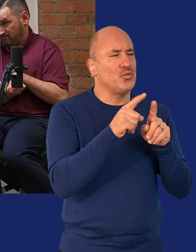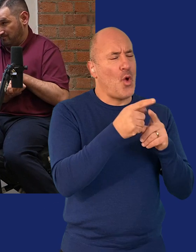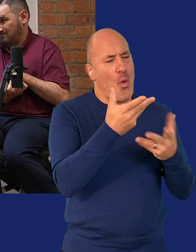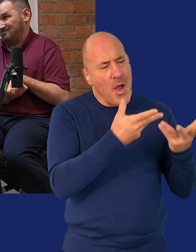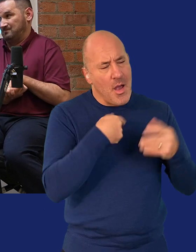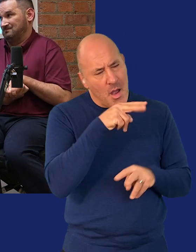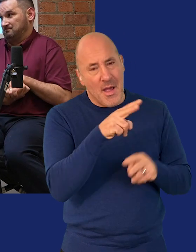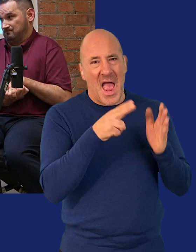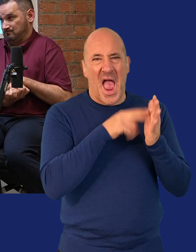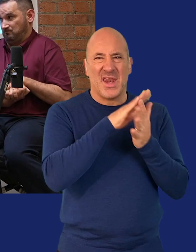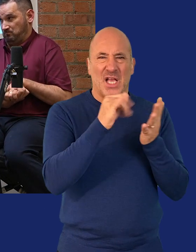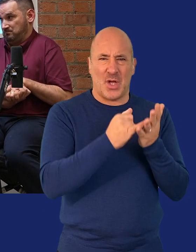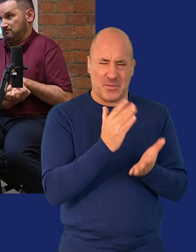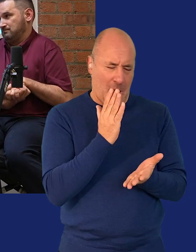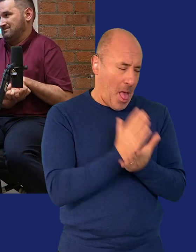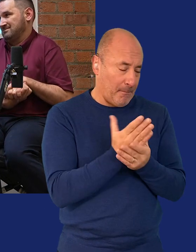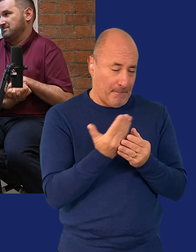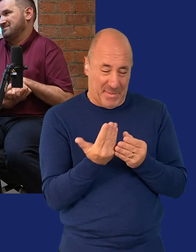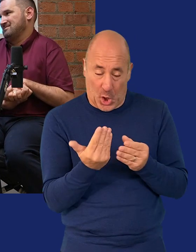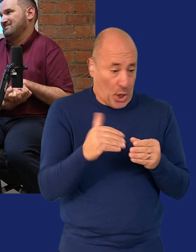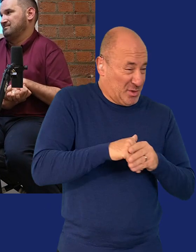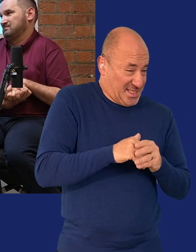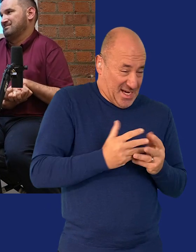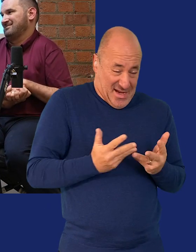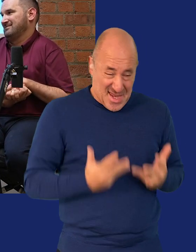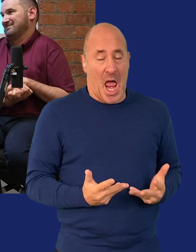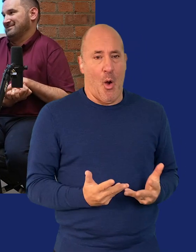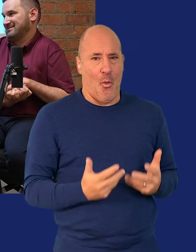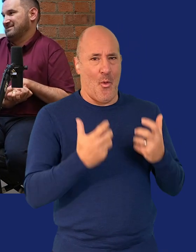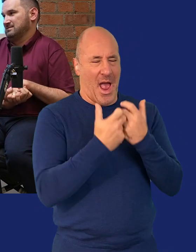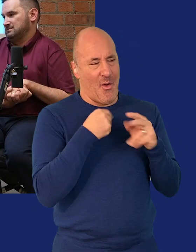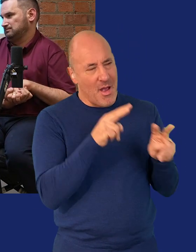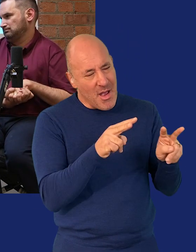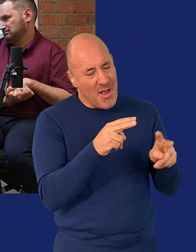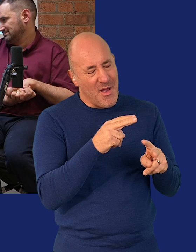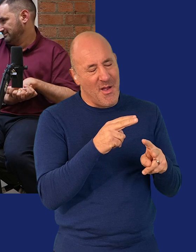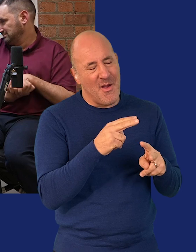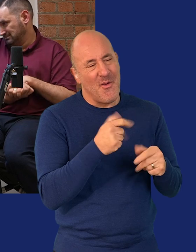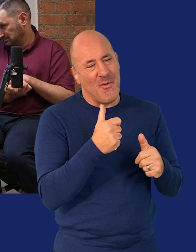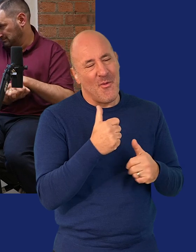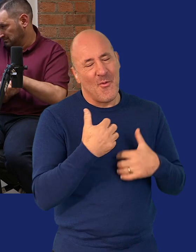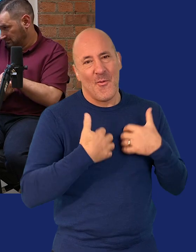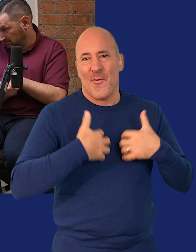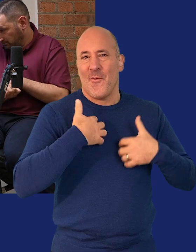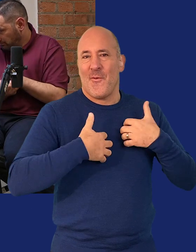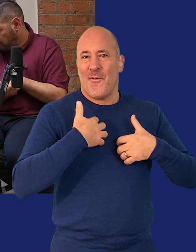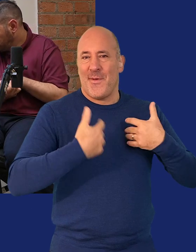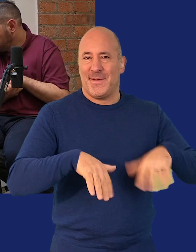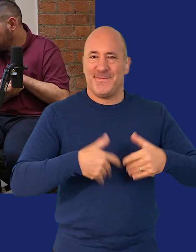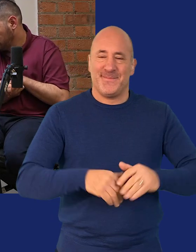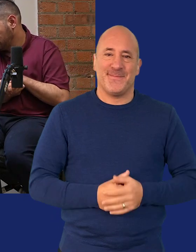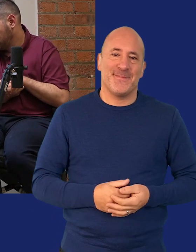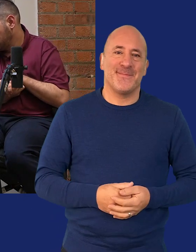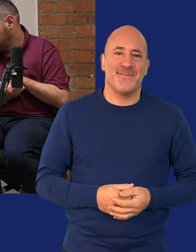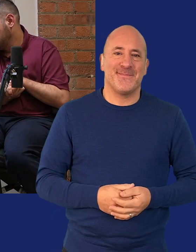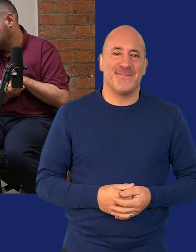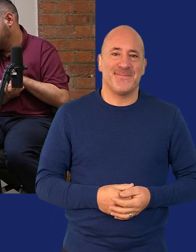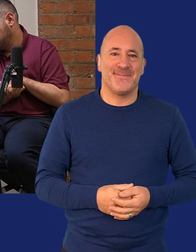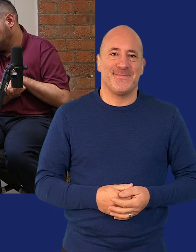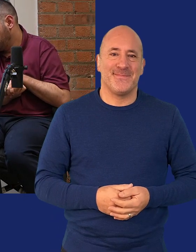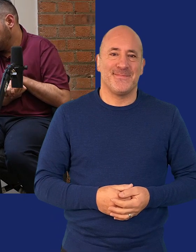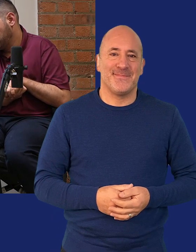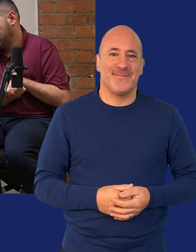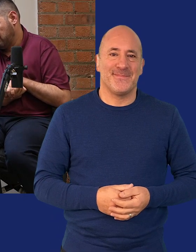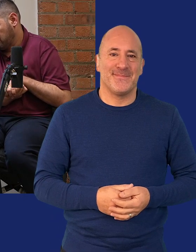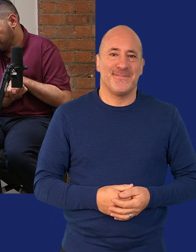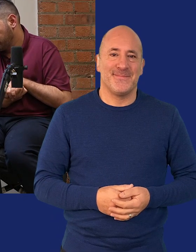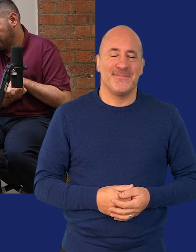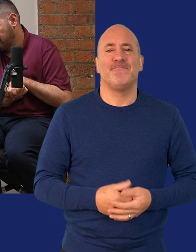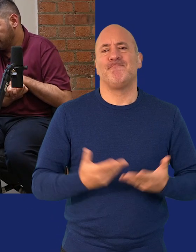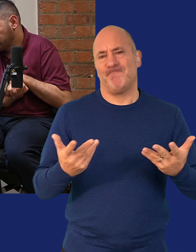who your idols were and also how the NHS are including right now too.